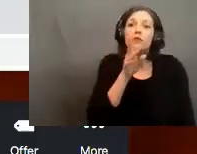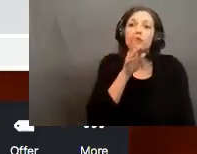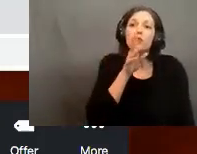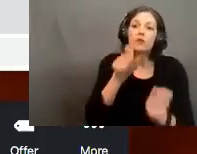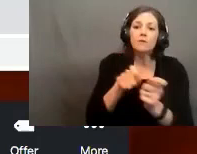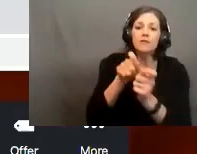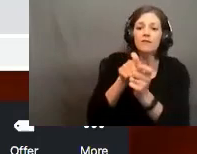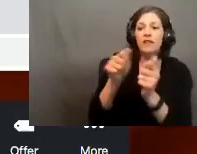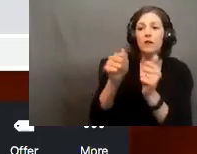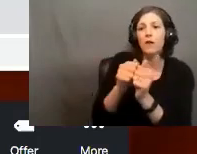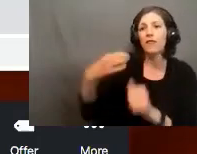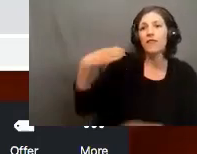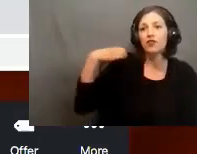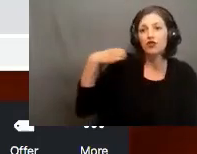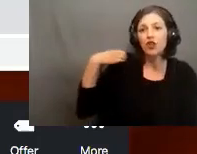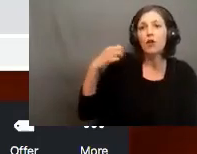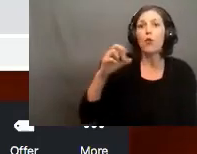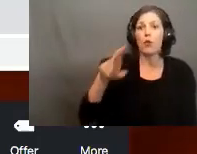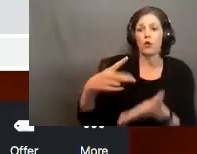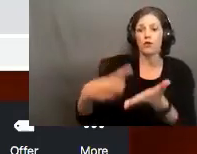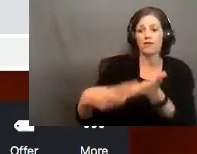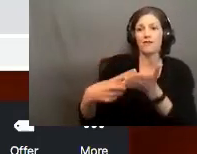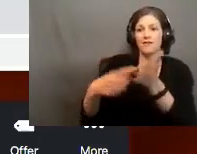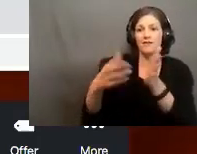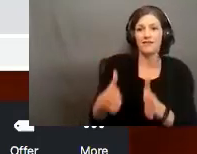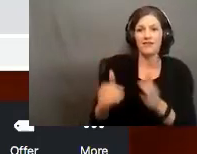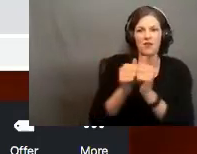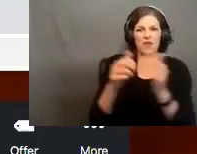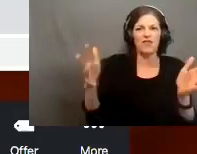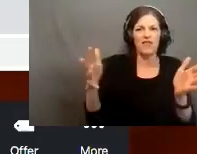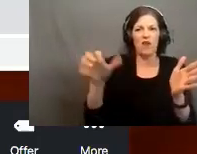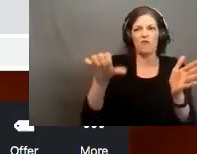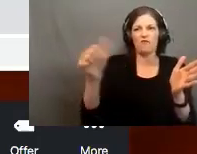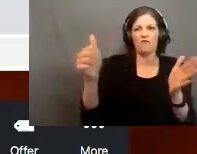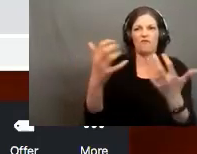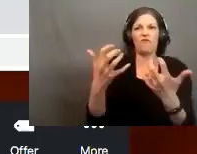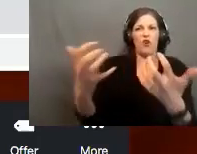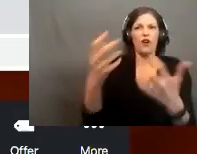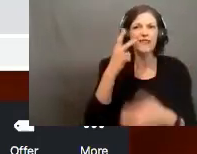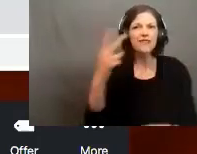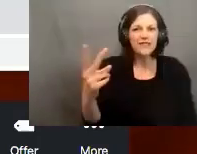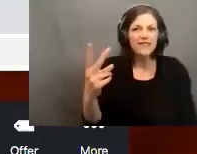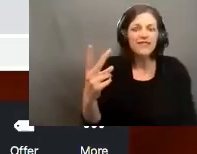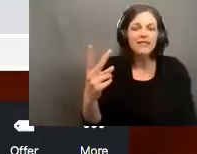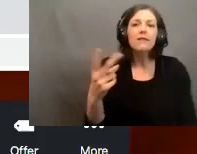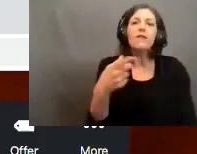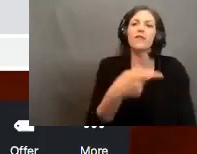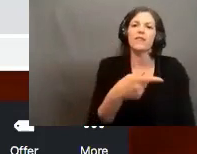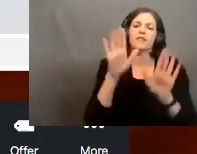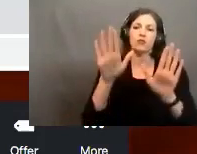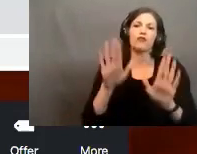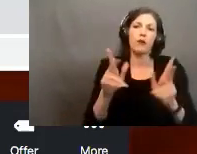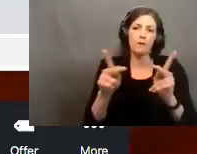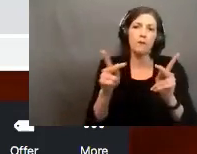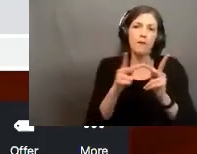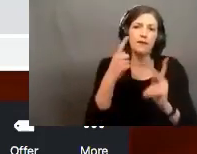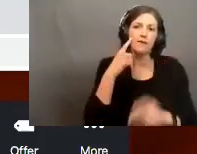chair without the audience seen this would be a 12:40:04 good place to do that. I hope that